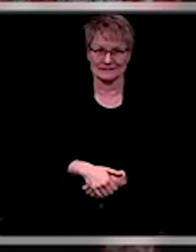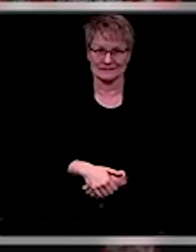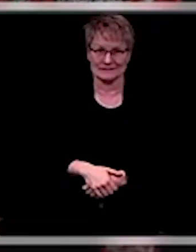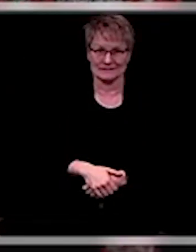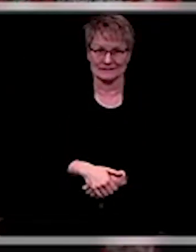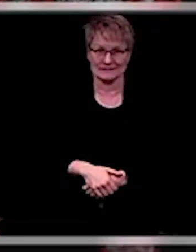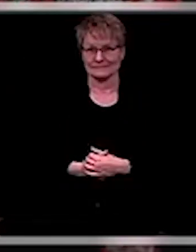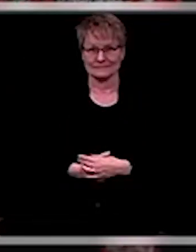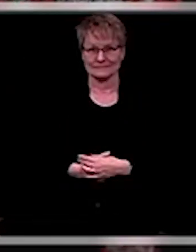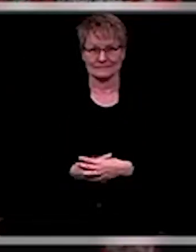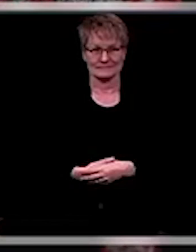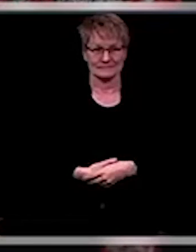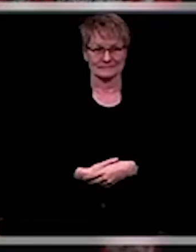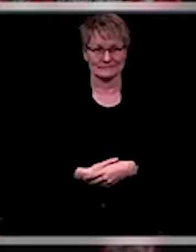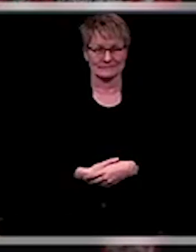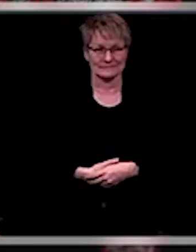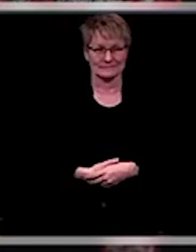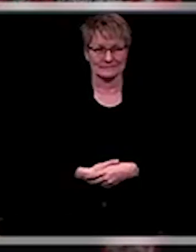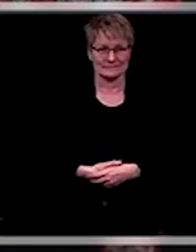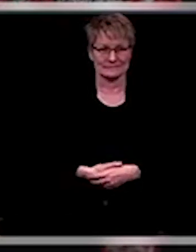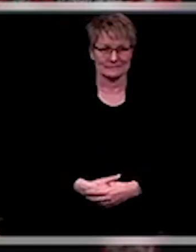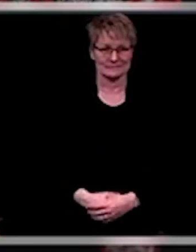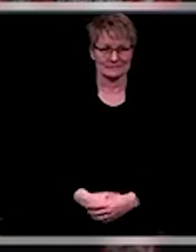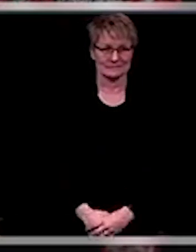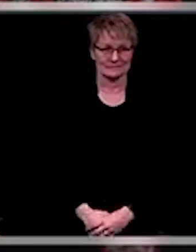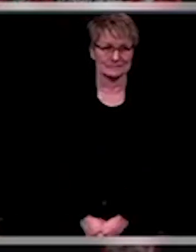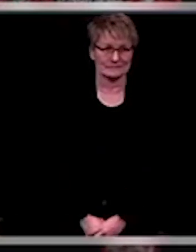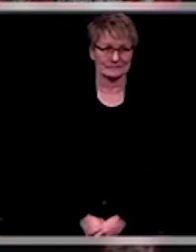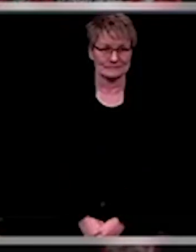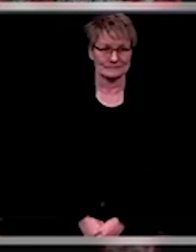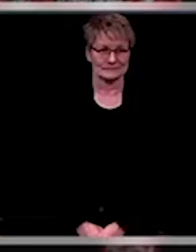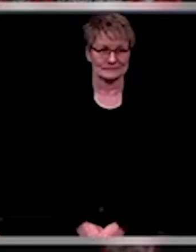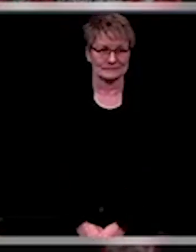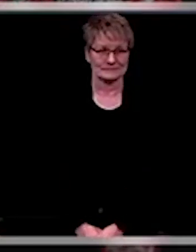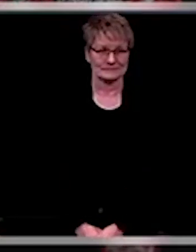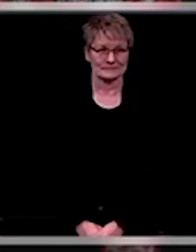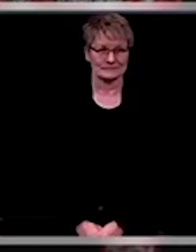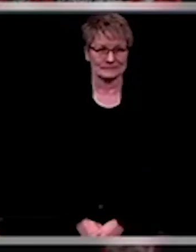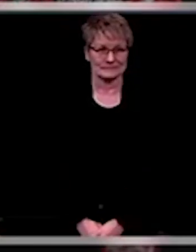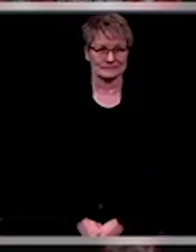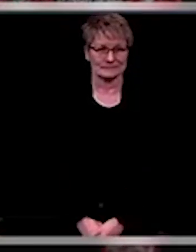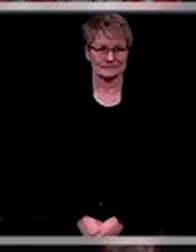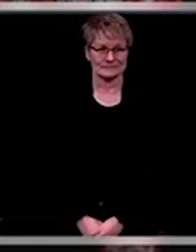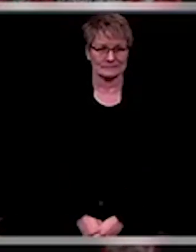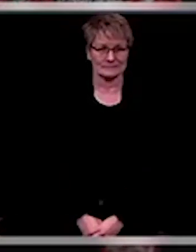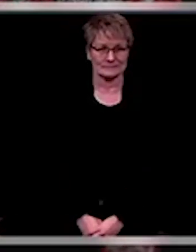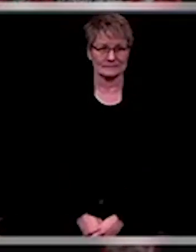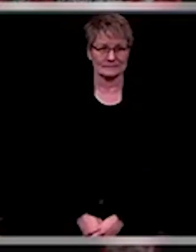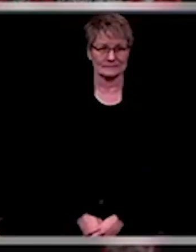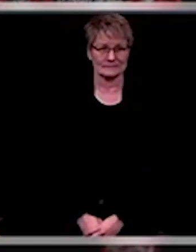So, absolutely, limiting, again, the number of people and households that are getting together.